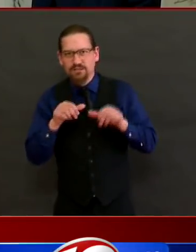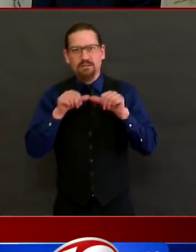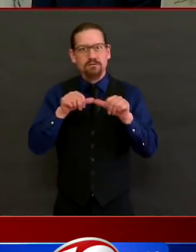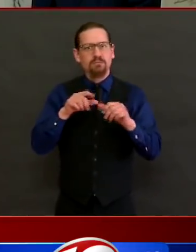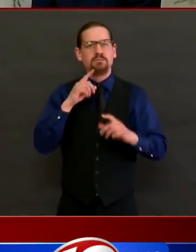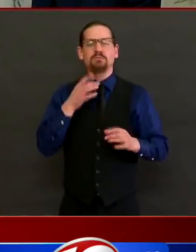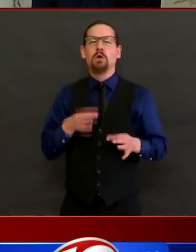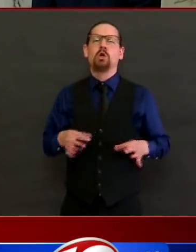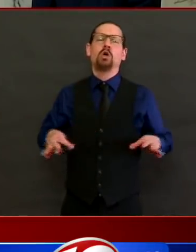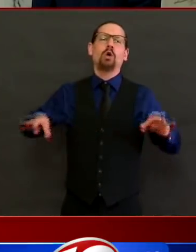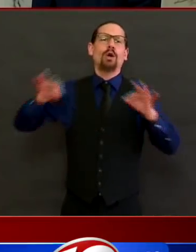AGAIN, THE FINAL KEY POINT IS